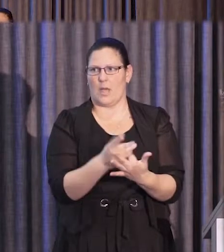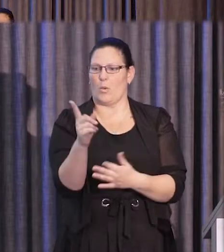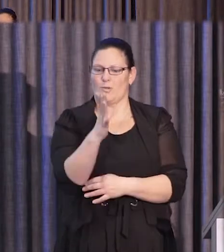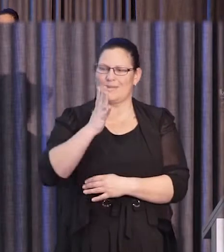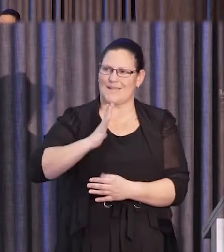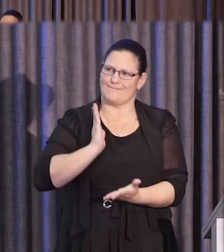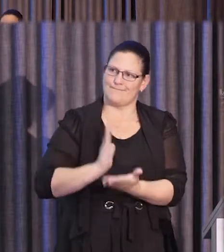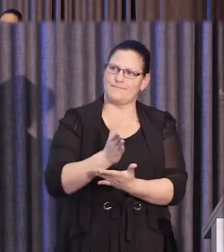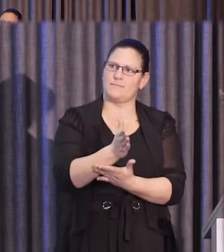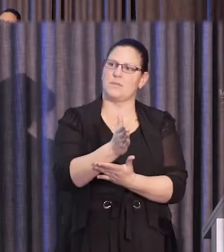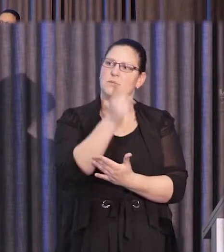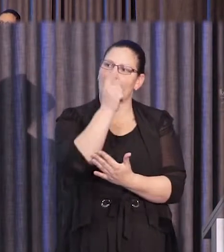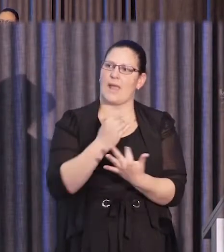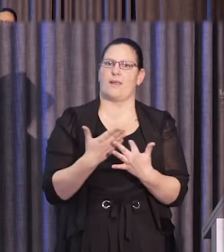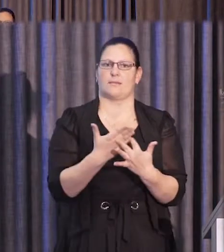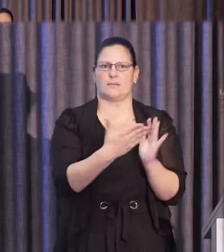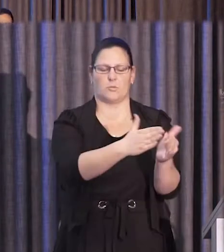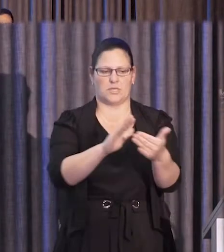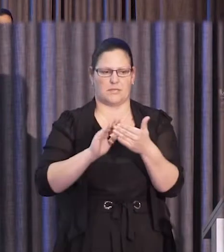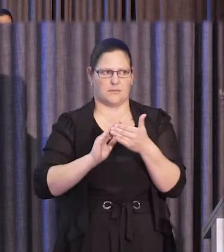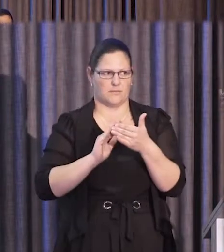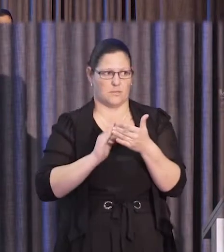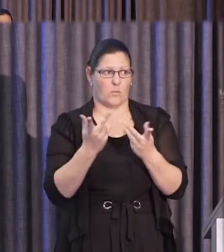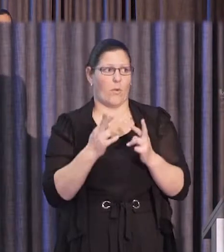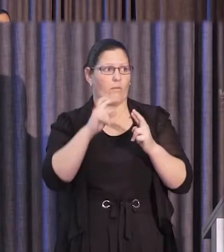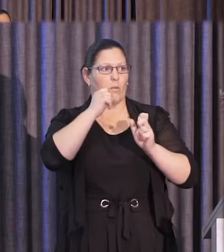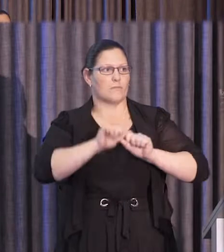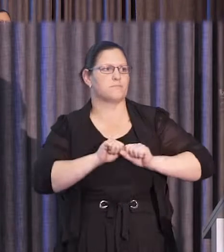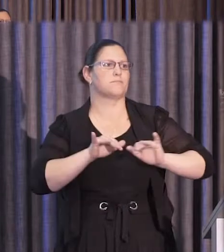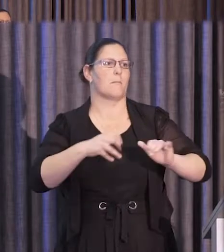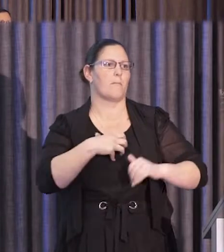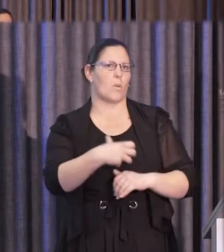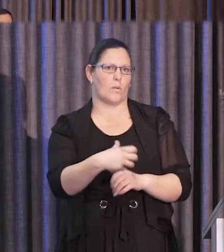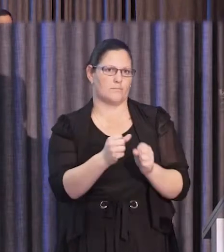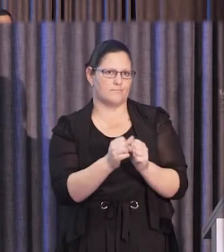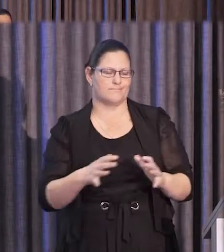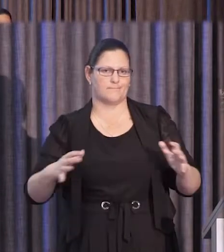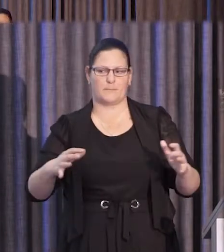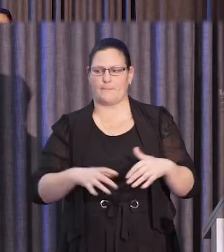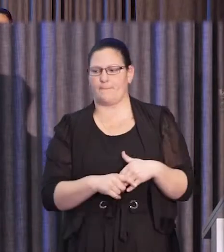to access their communities. So, it's a program that we hope will grow and grow, and one of the really pleasing things